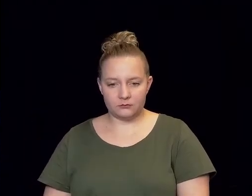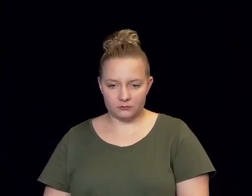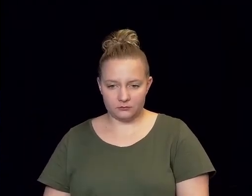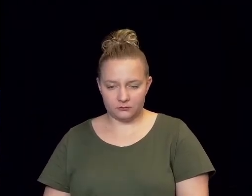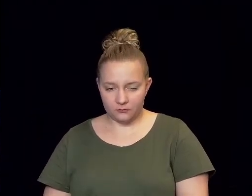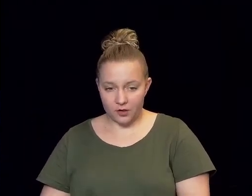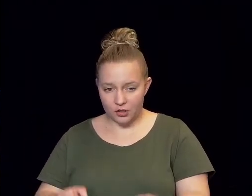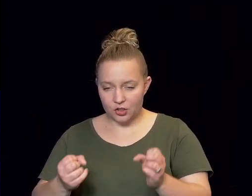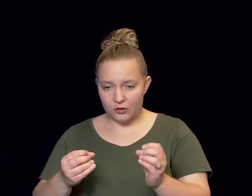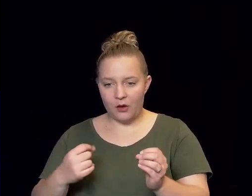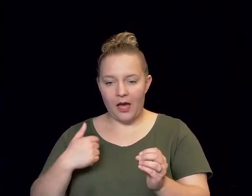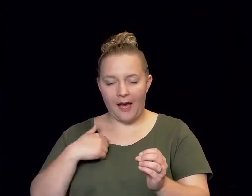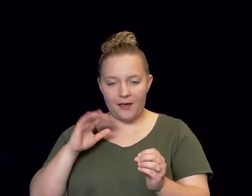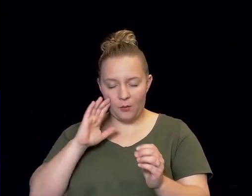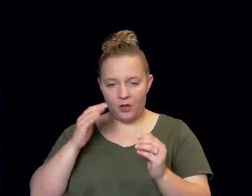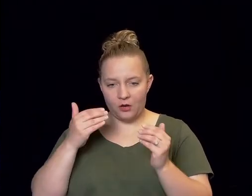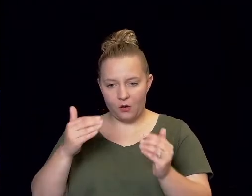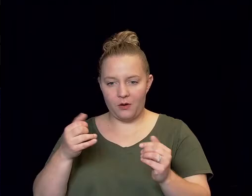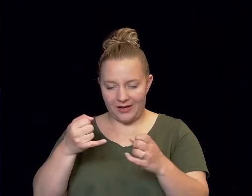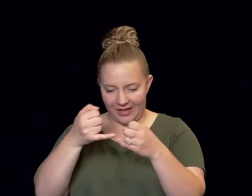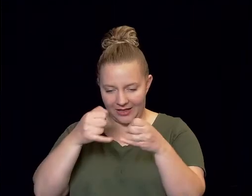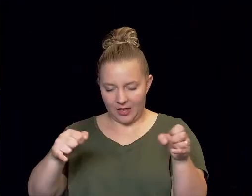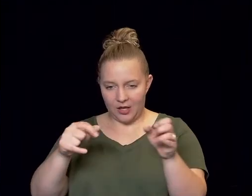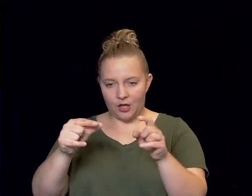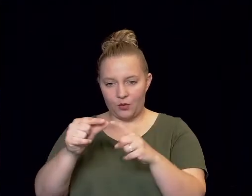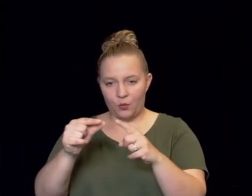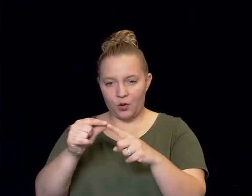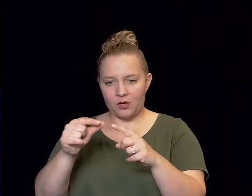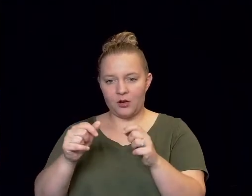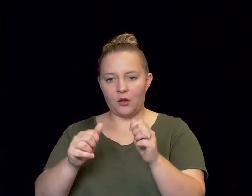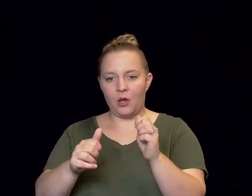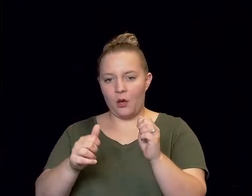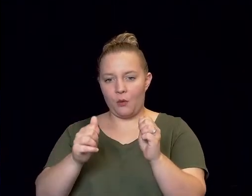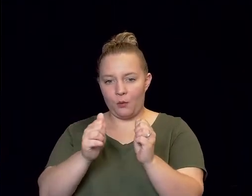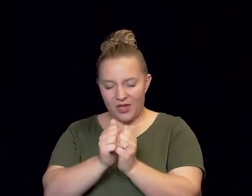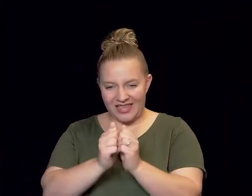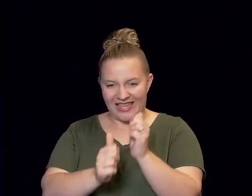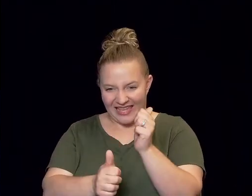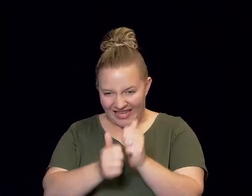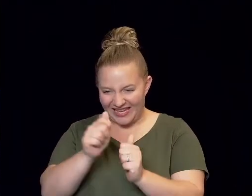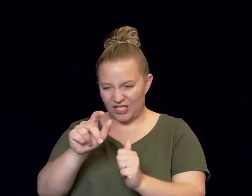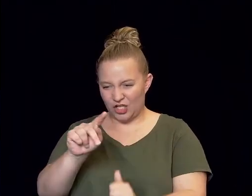So, I'm going to go ahead and underline this word with "each term" or words I guess because you need